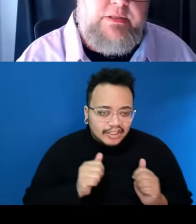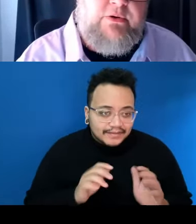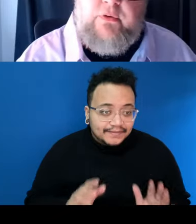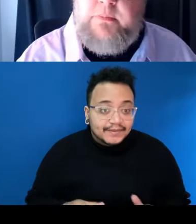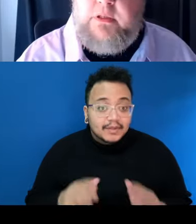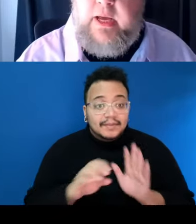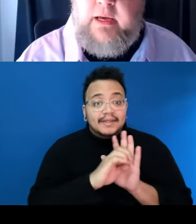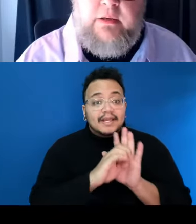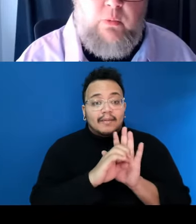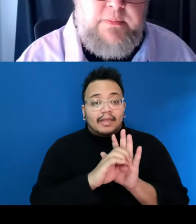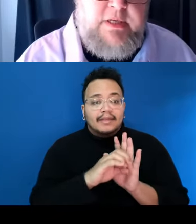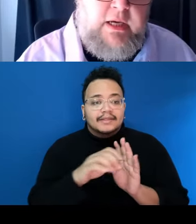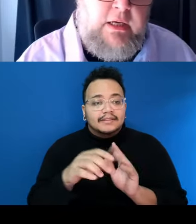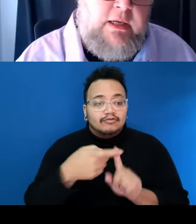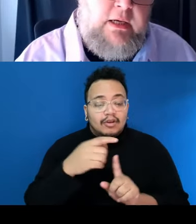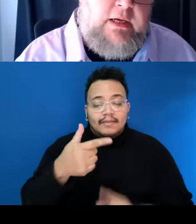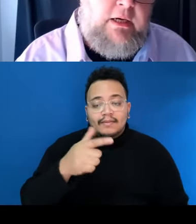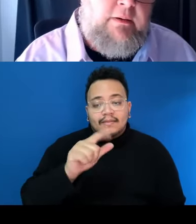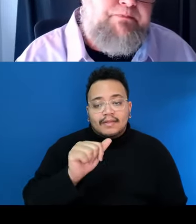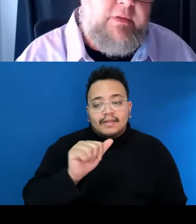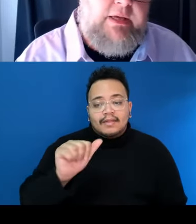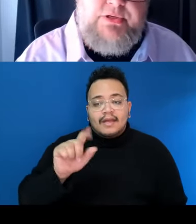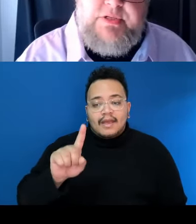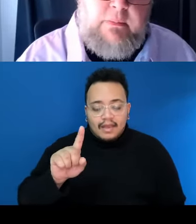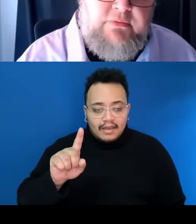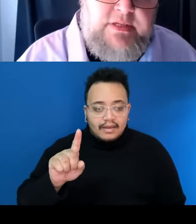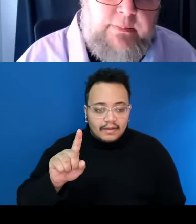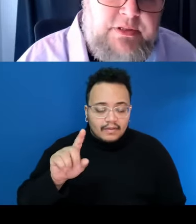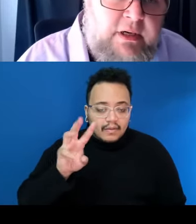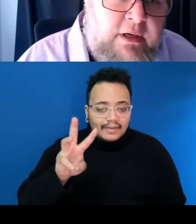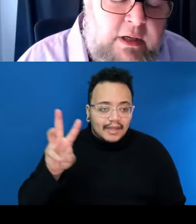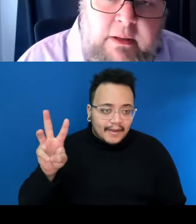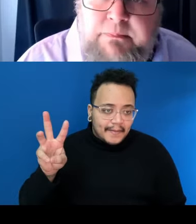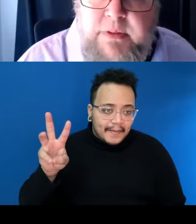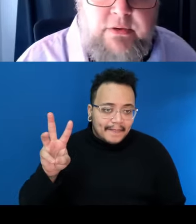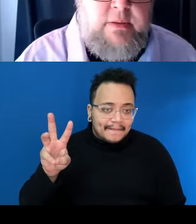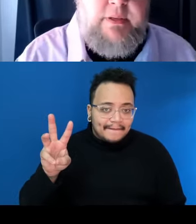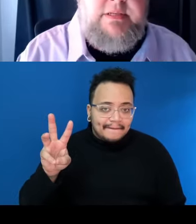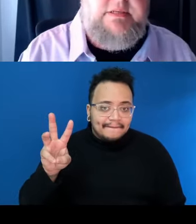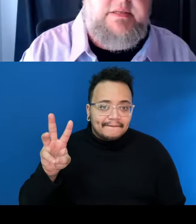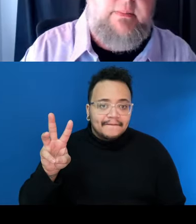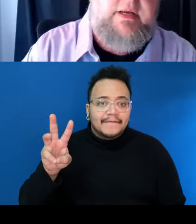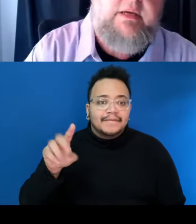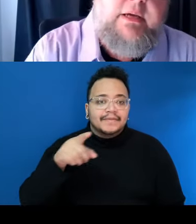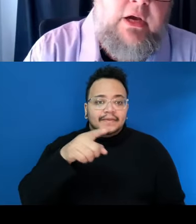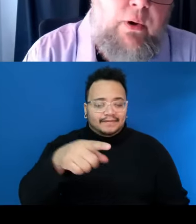These are from the GLAAD website and just a couple of examples are somebody says to somebody,